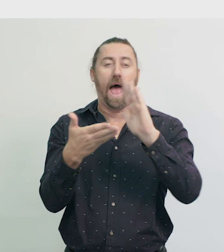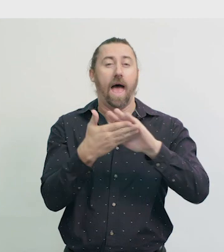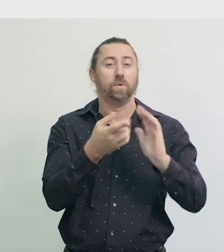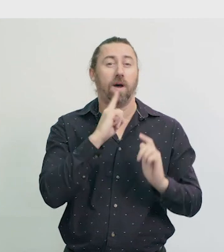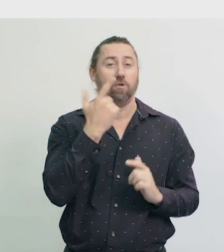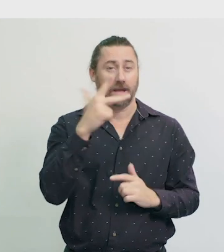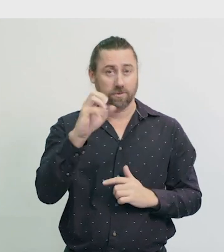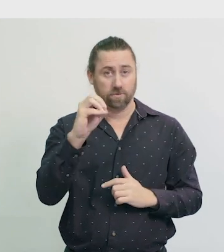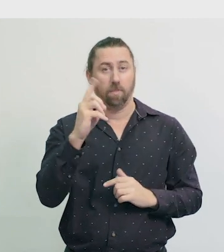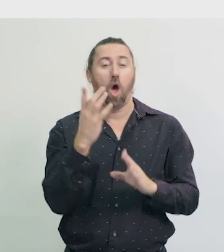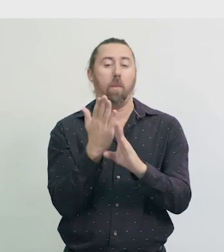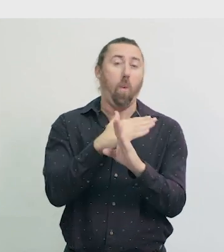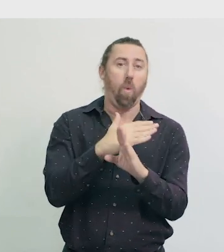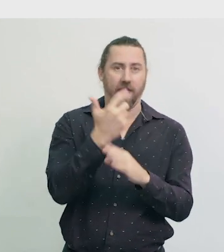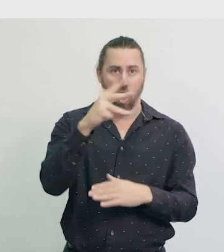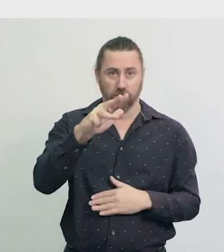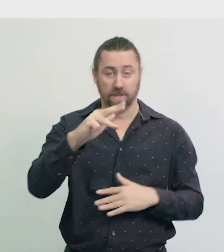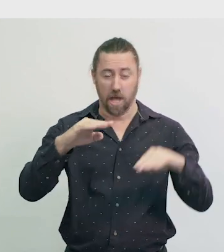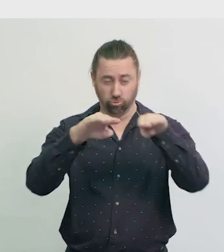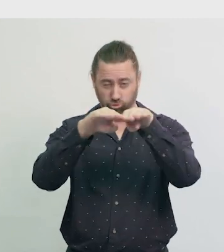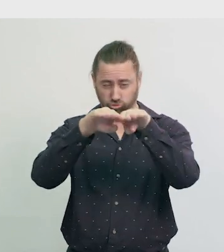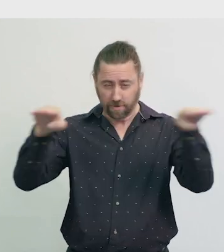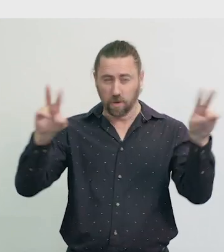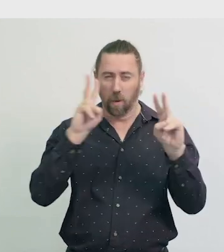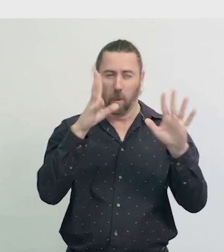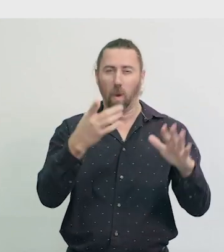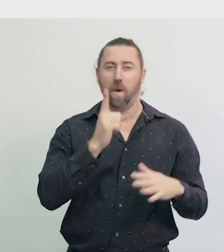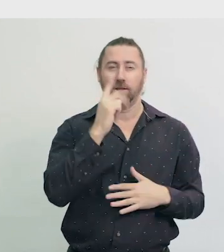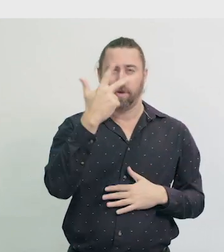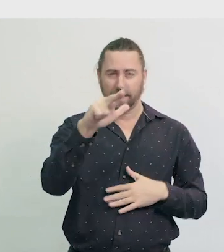A straight angle is exactly 180 degrees.